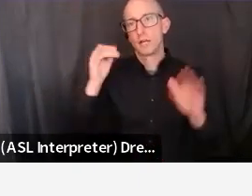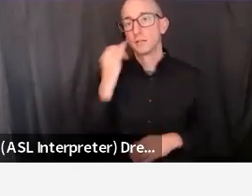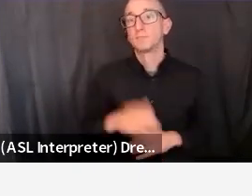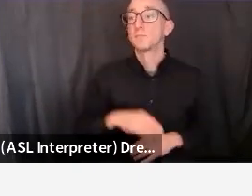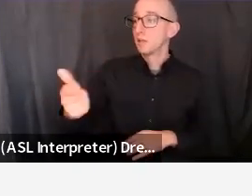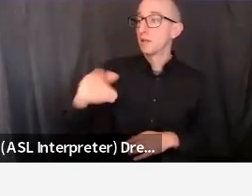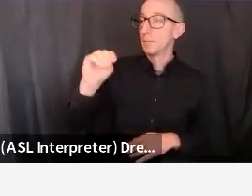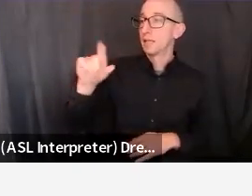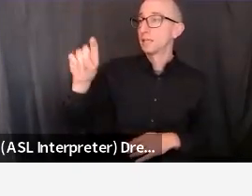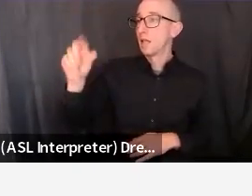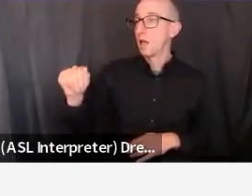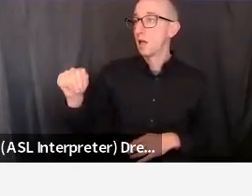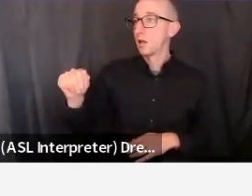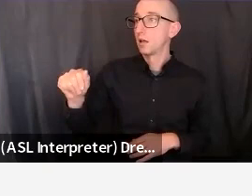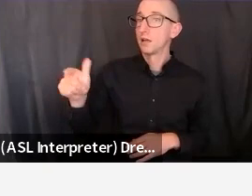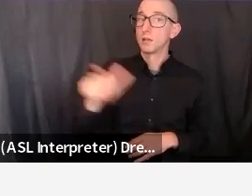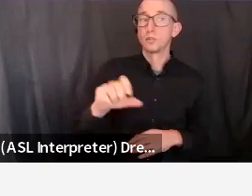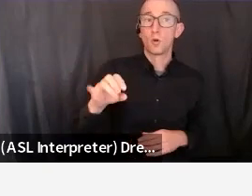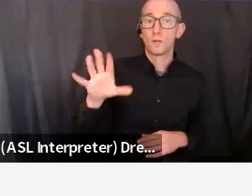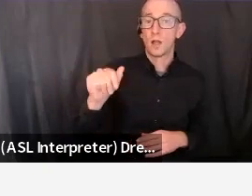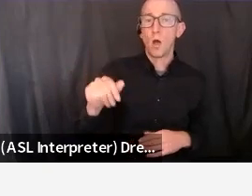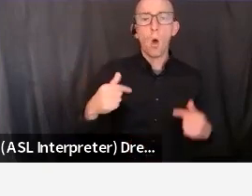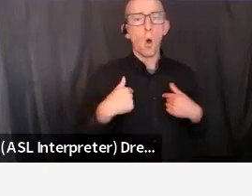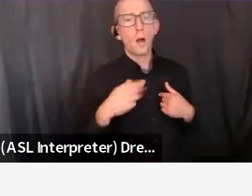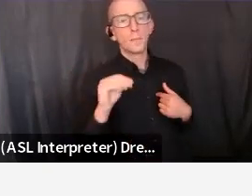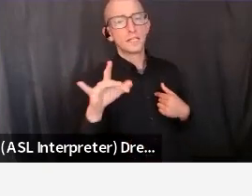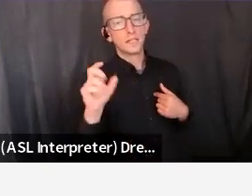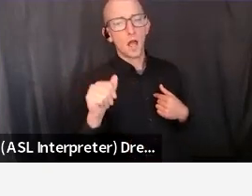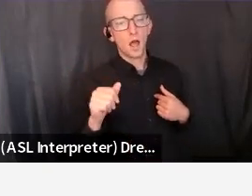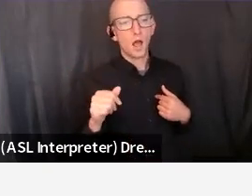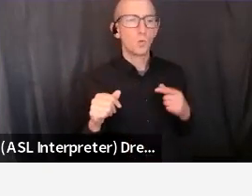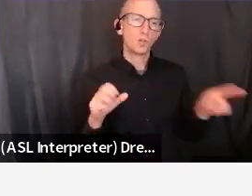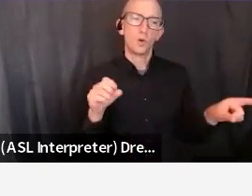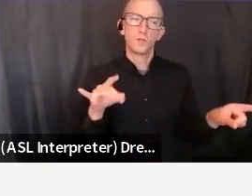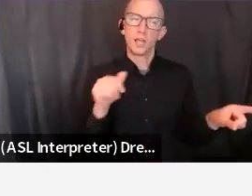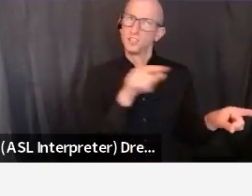make sure we're providing support for smaller projects, recognizing we really want to see